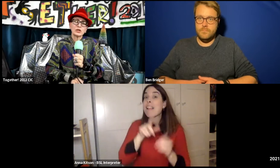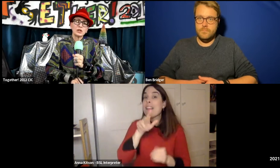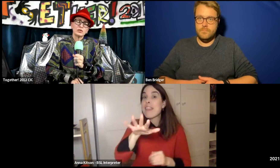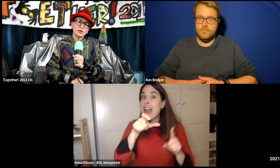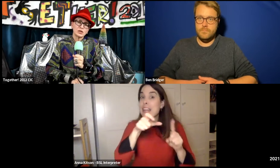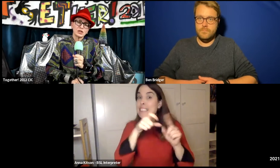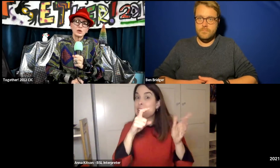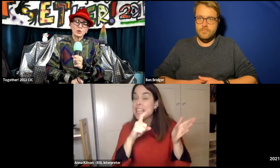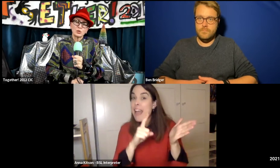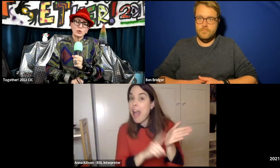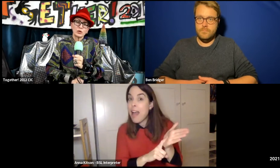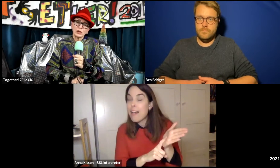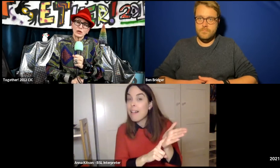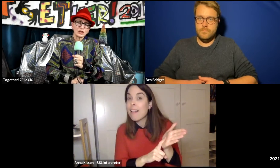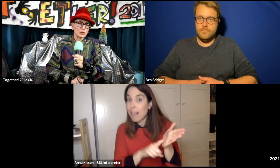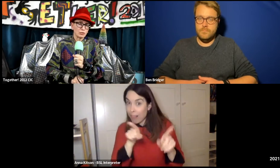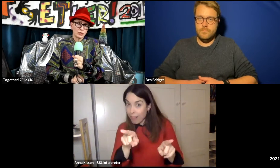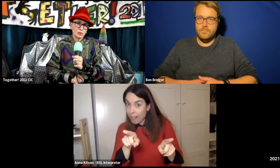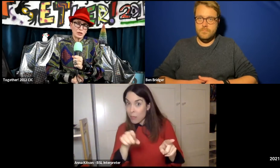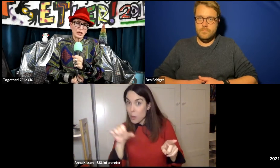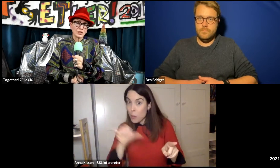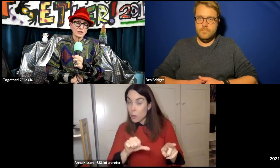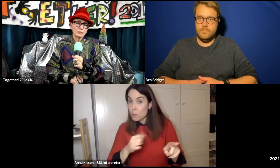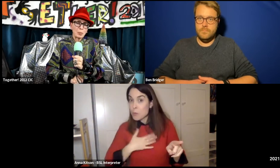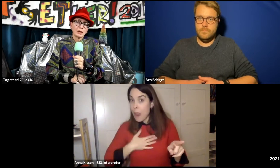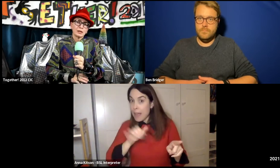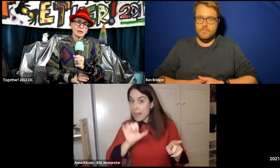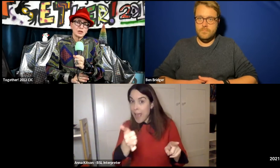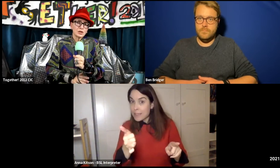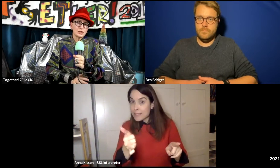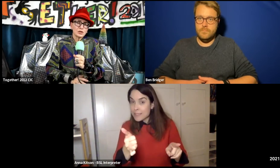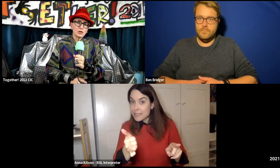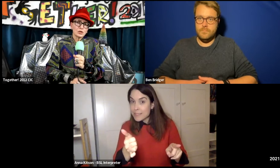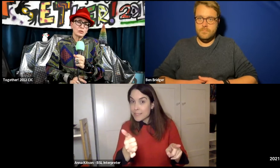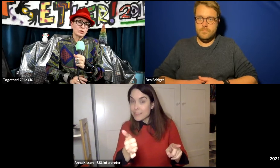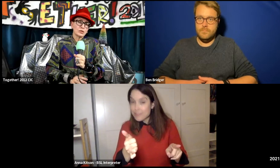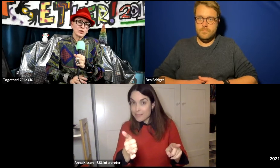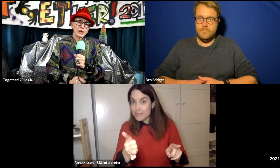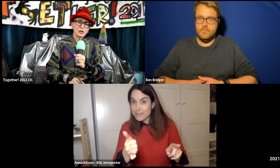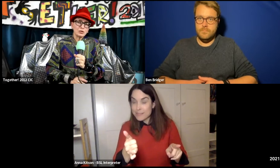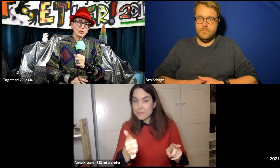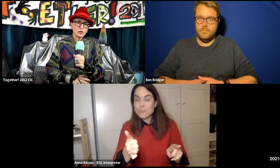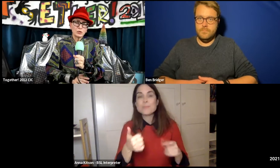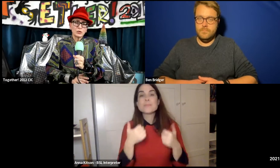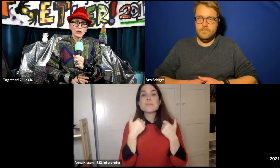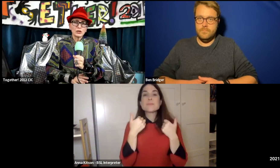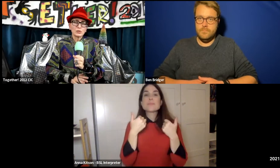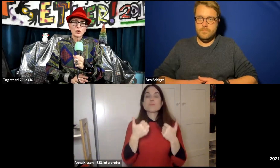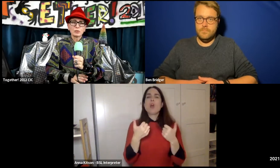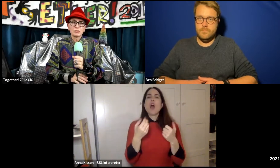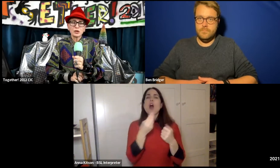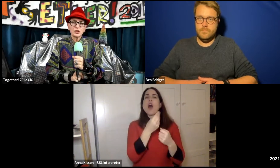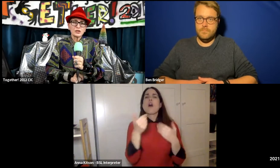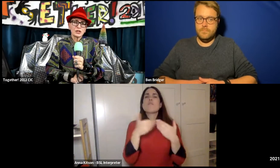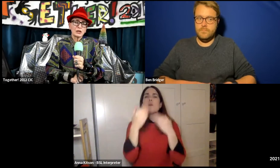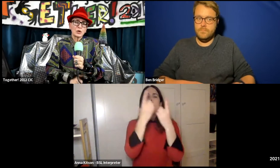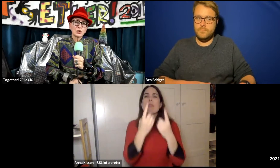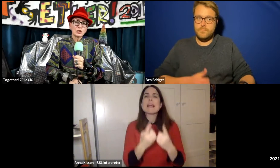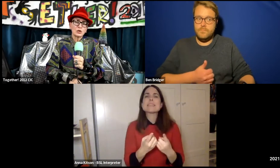if DL would like to perform next. Just to flag up a few more things while we are bringing DL on.